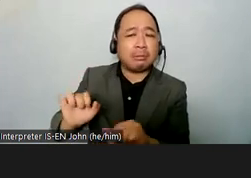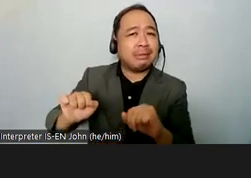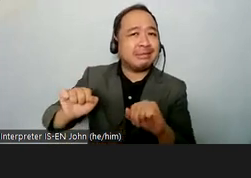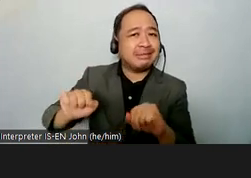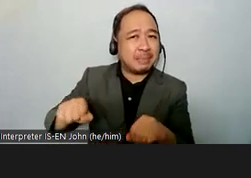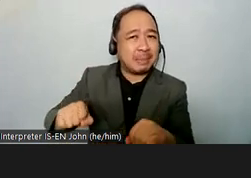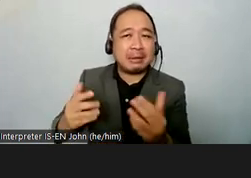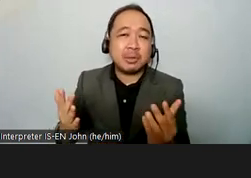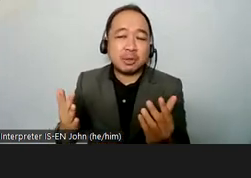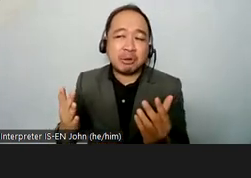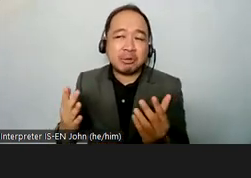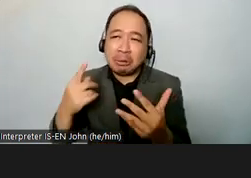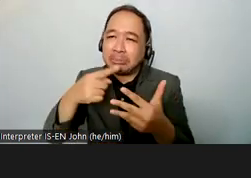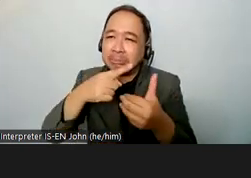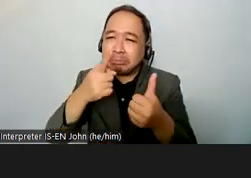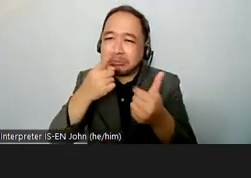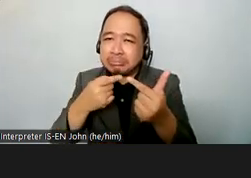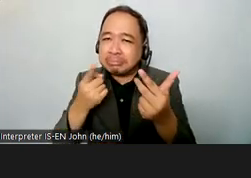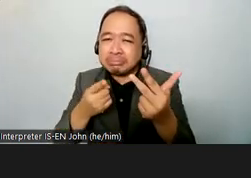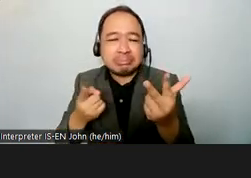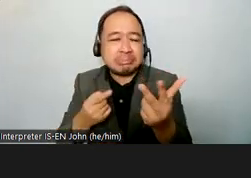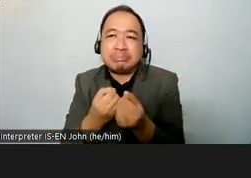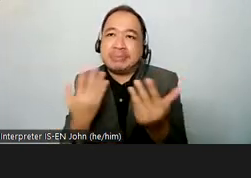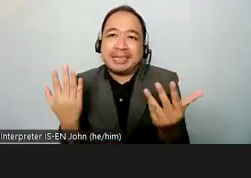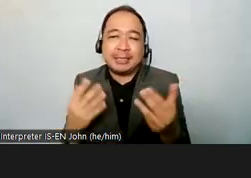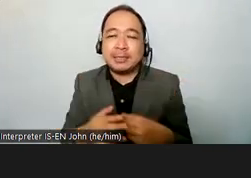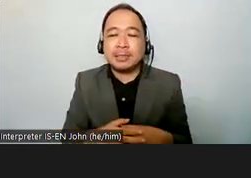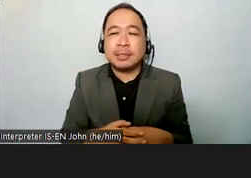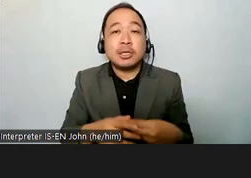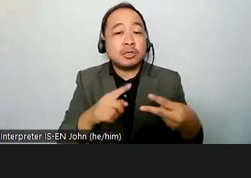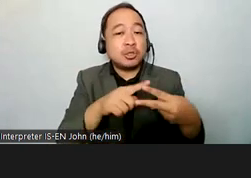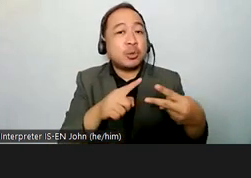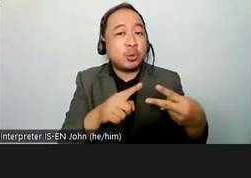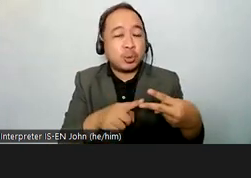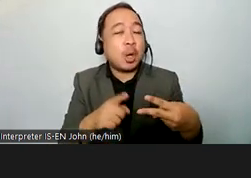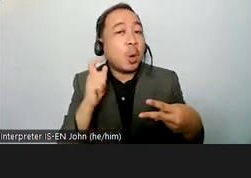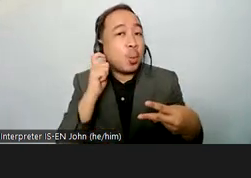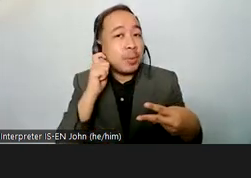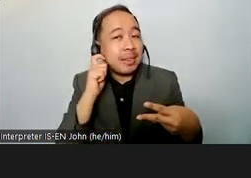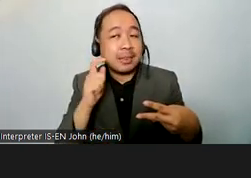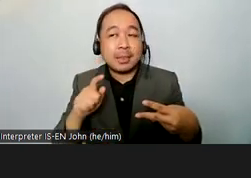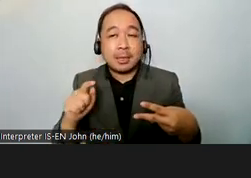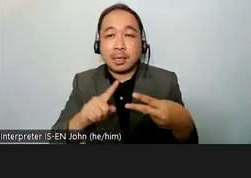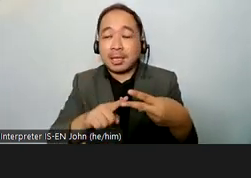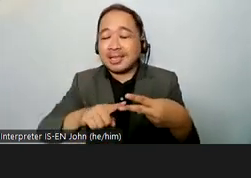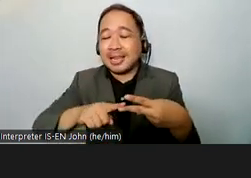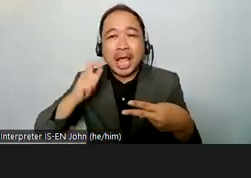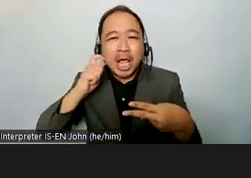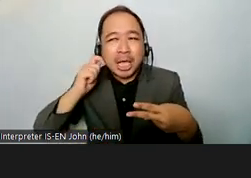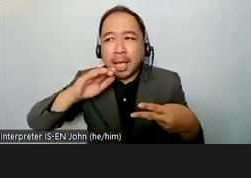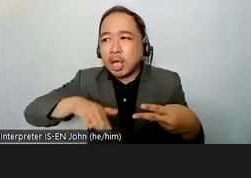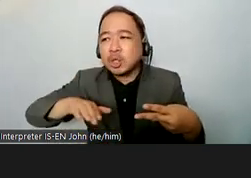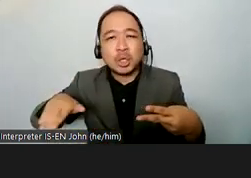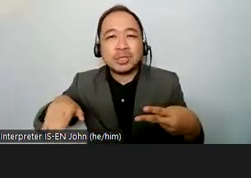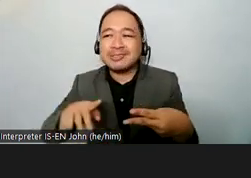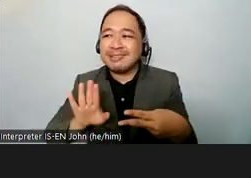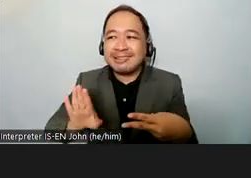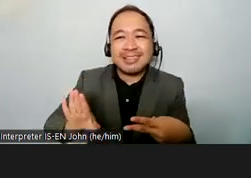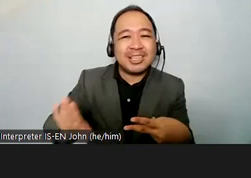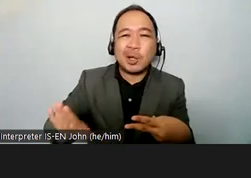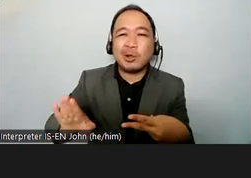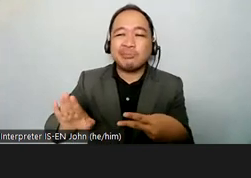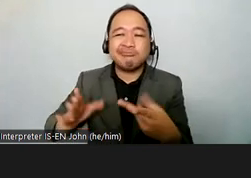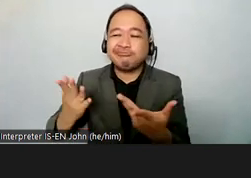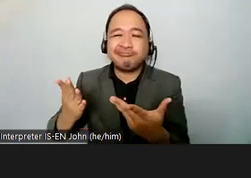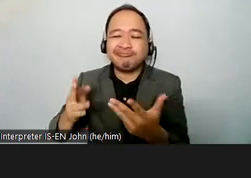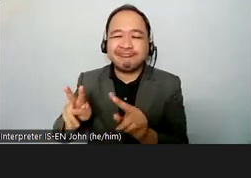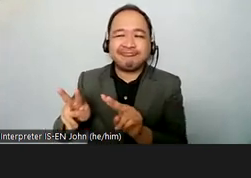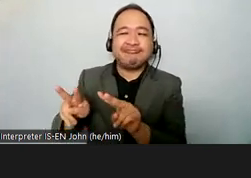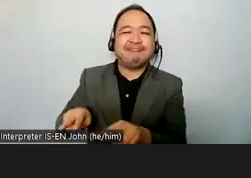factors there are two factors uh women and girls with these capacities they suffer ill treatment